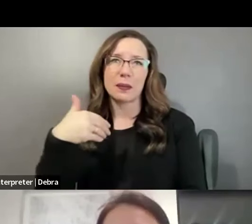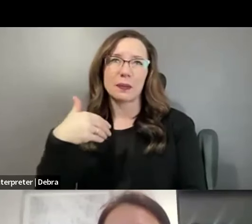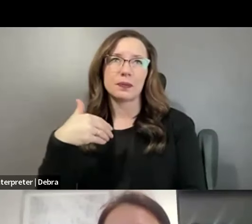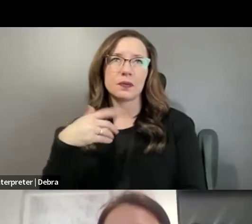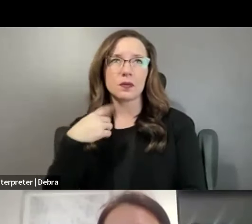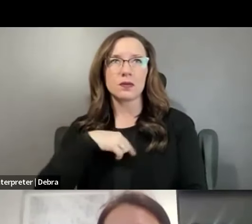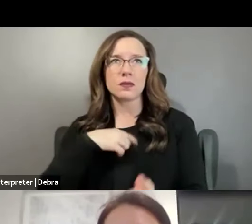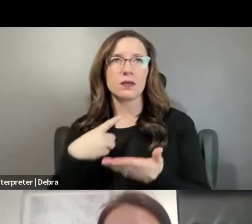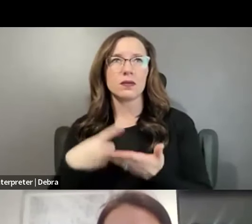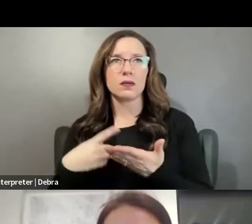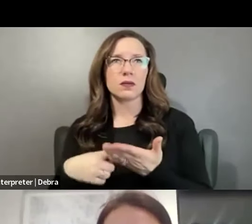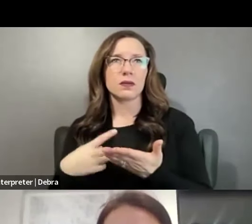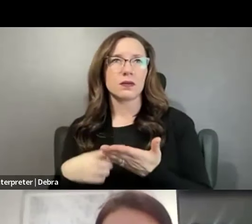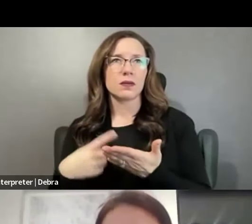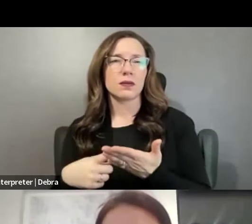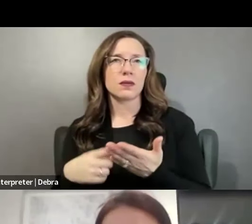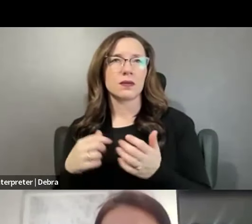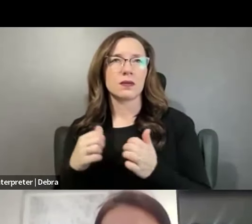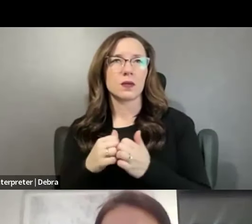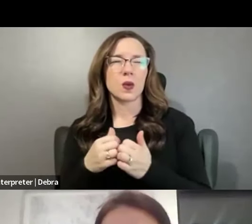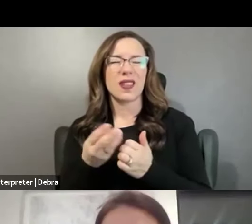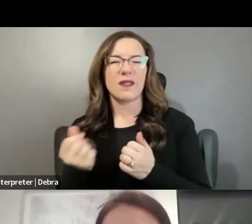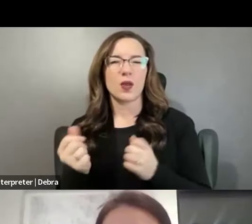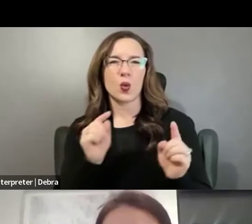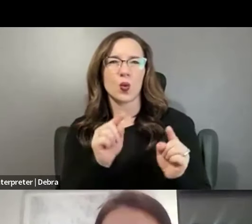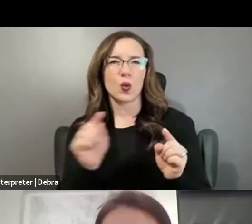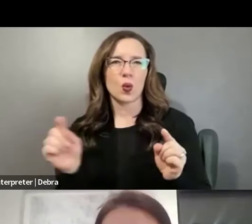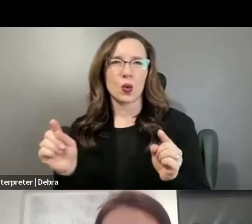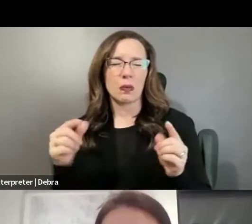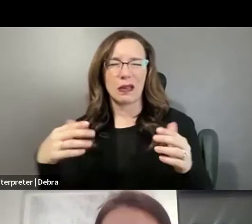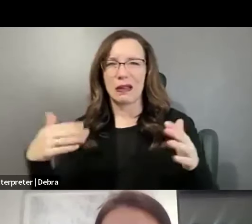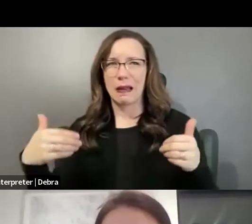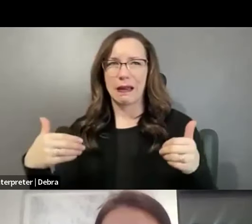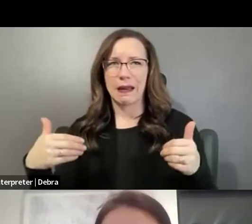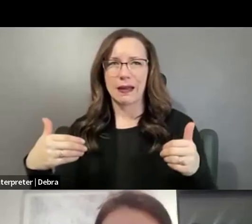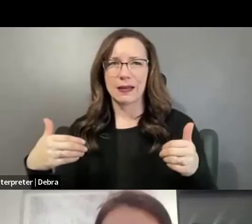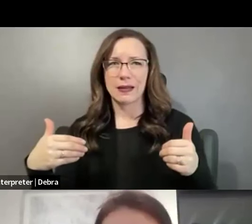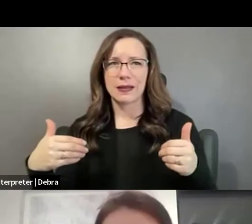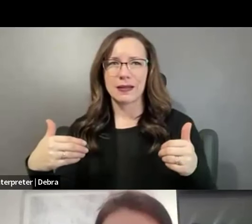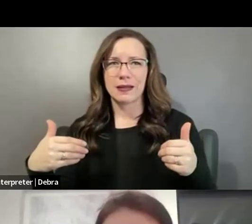We are in discussion with a few of them. But not yet any reference that we could get.